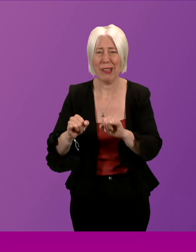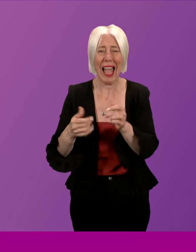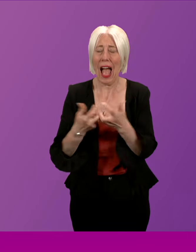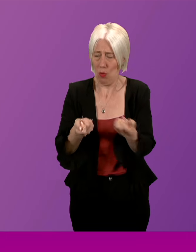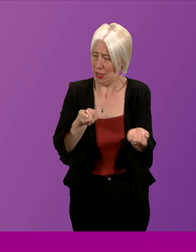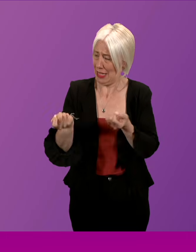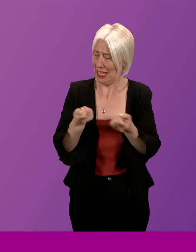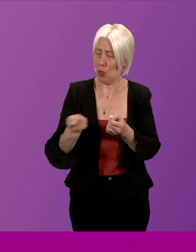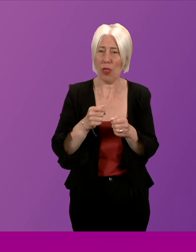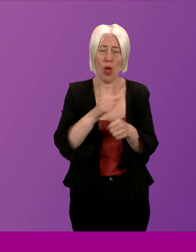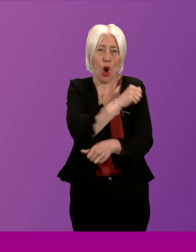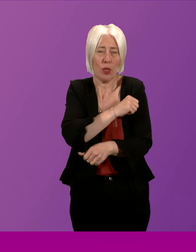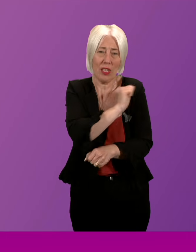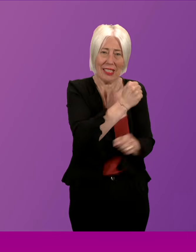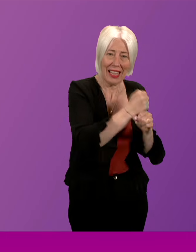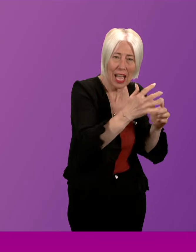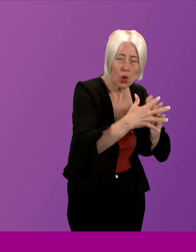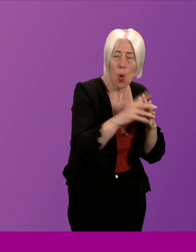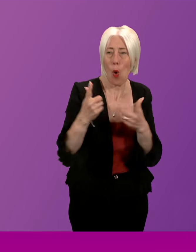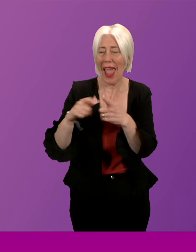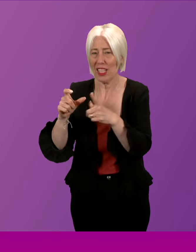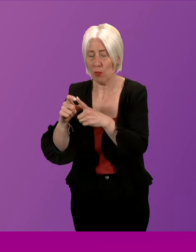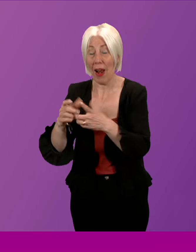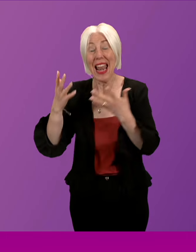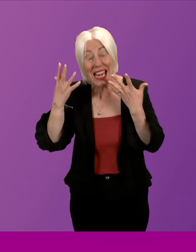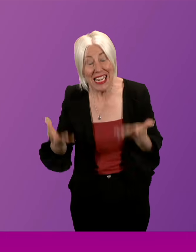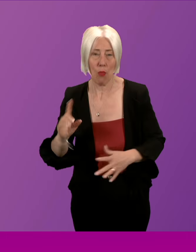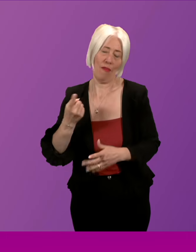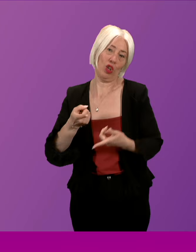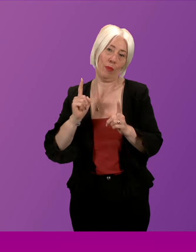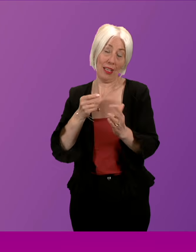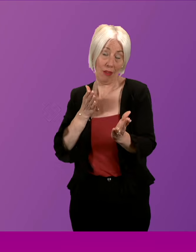sick kids, will the First Minister now personally step in and channel the full weight